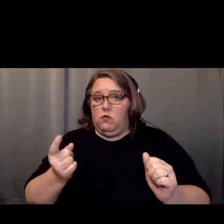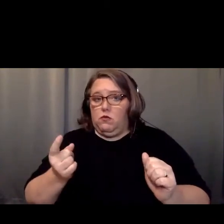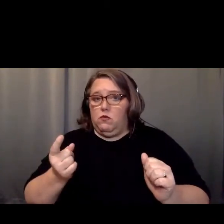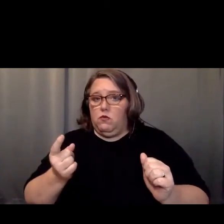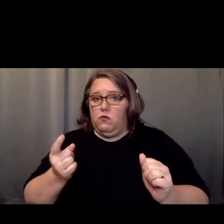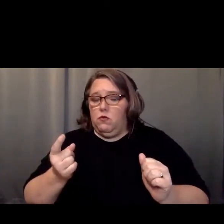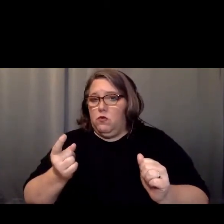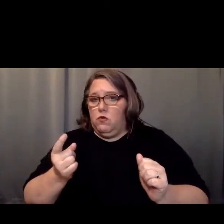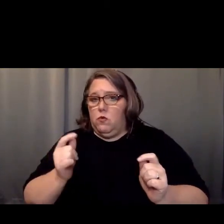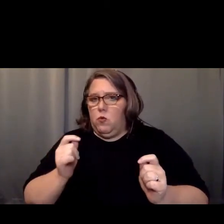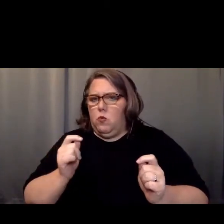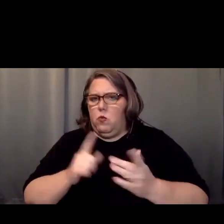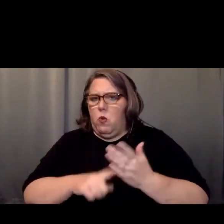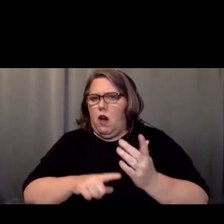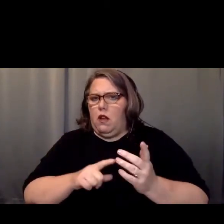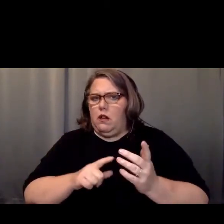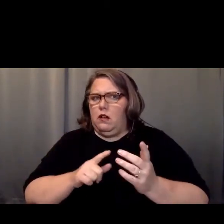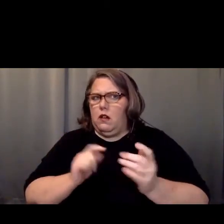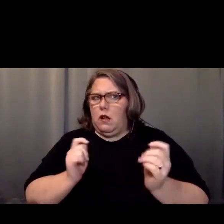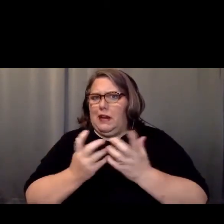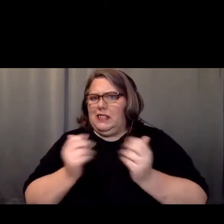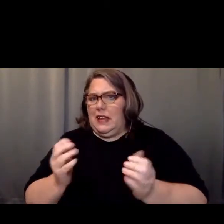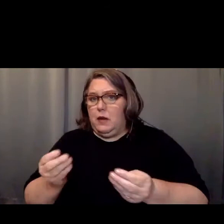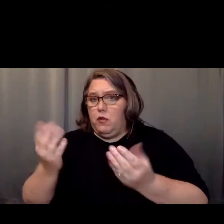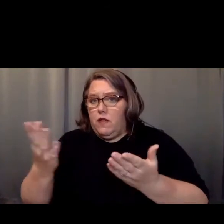what accommodations can be provided and so forth.